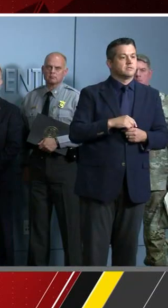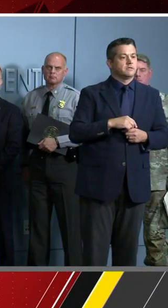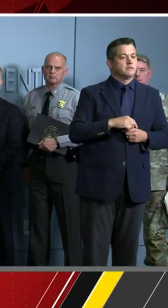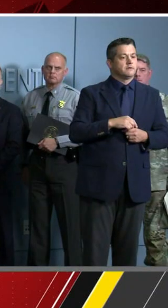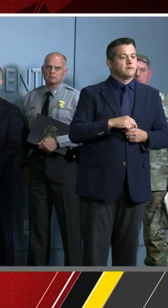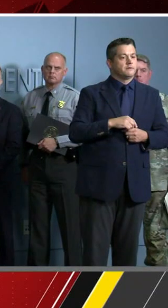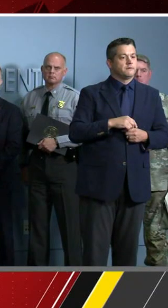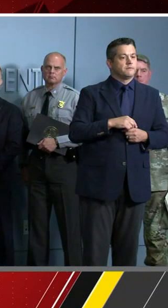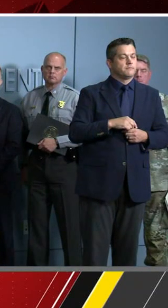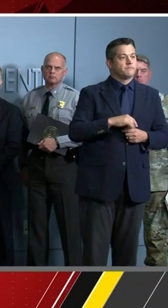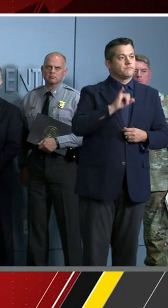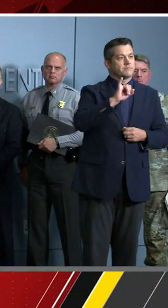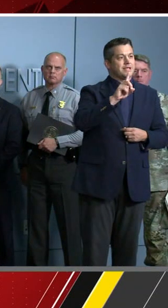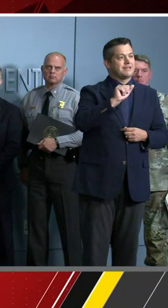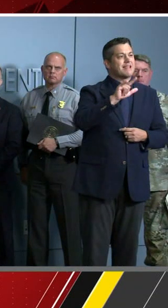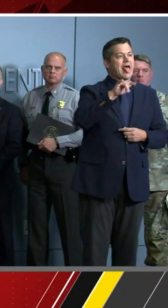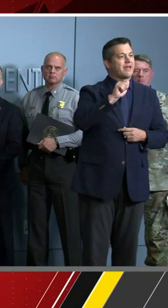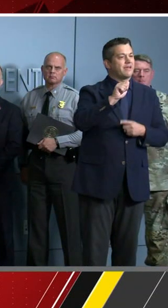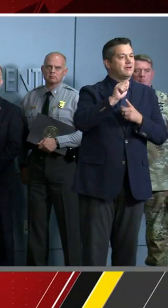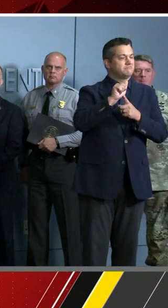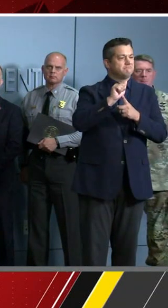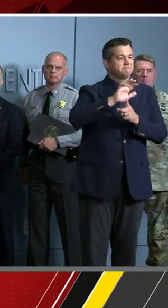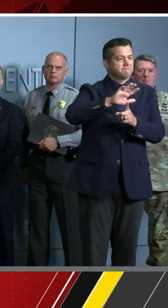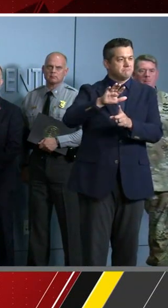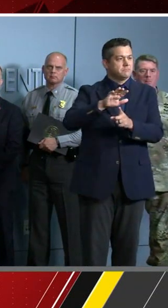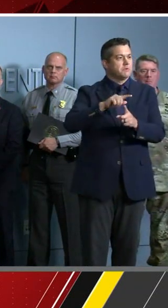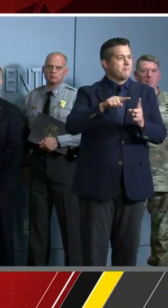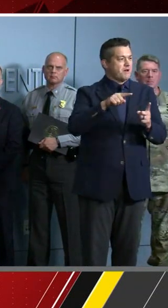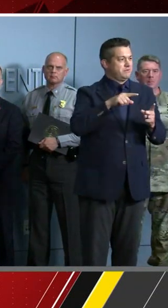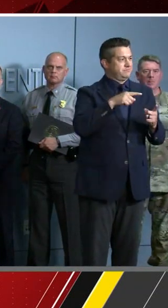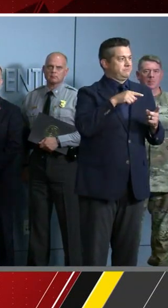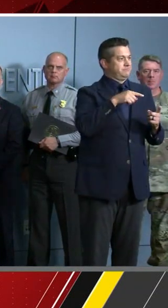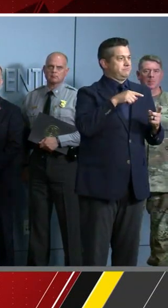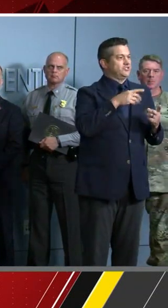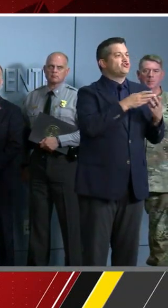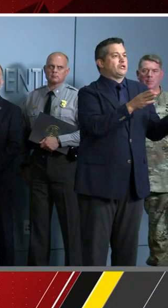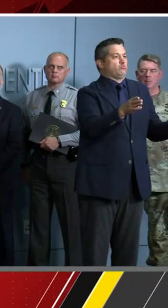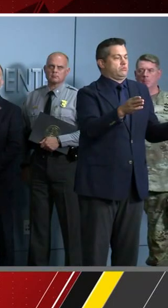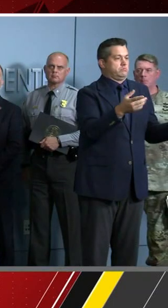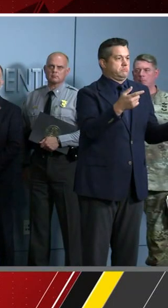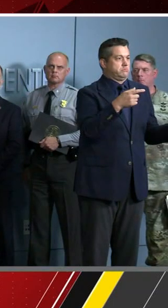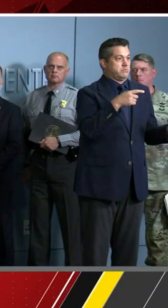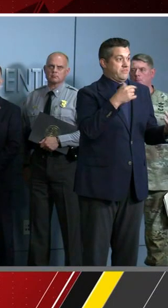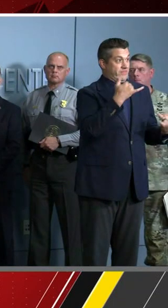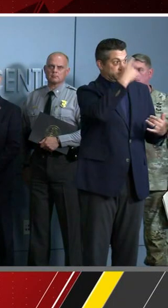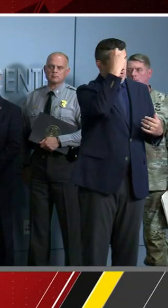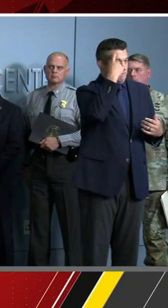adalia specific, given how warm